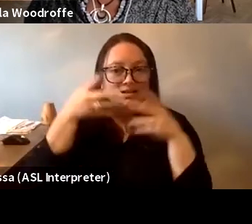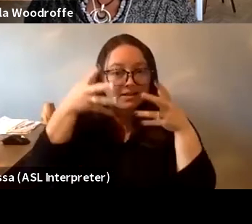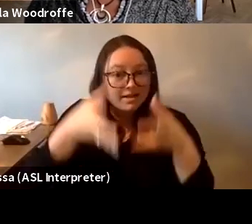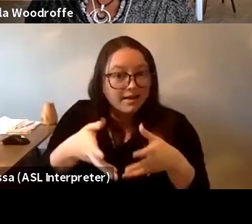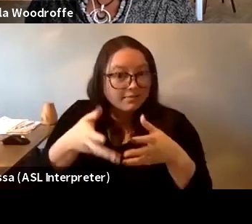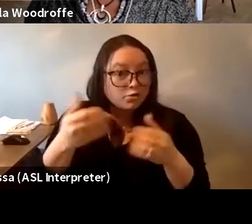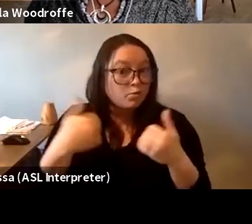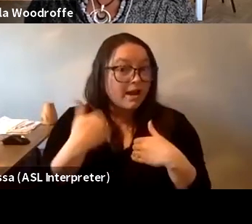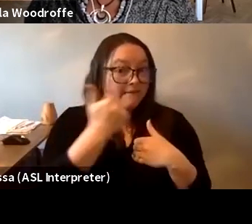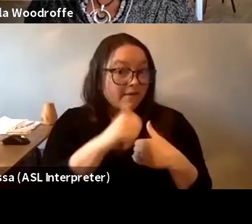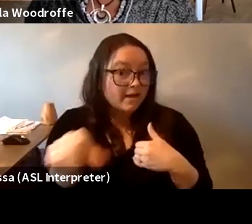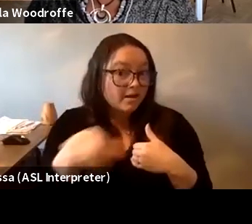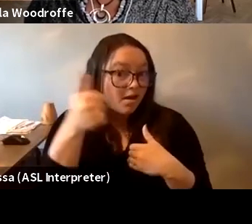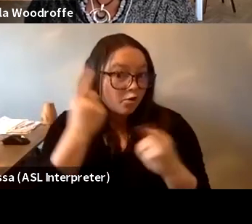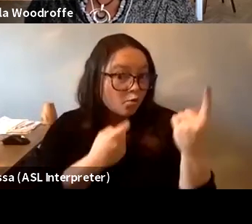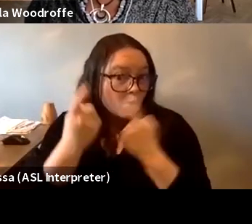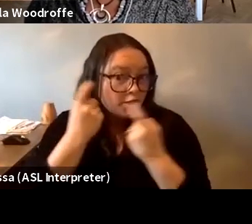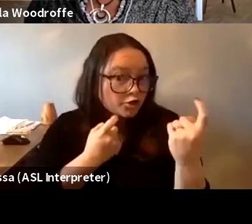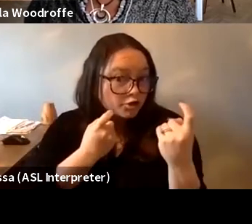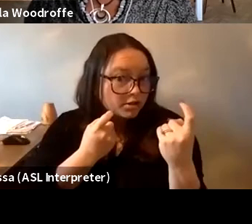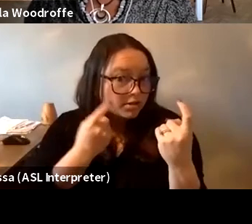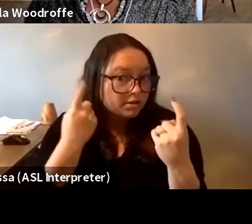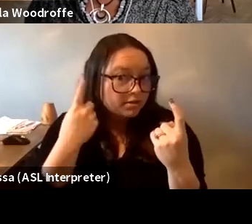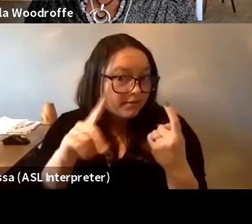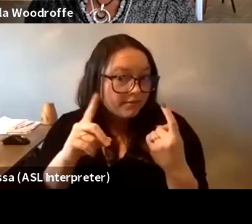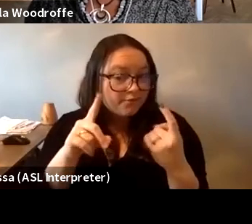other questions for the attendees. Do we have any